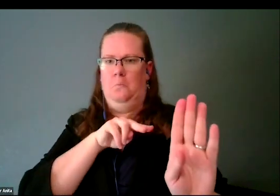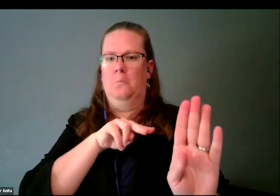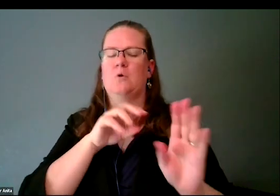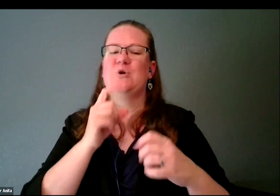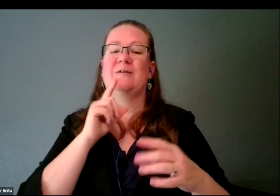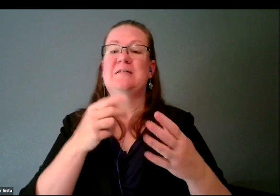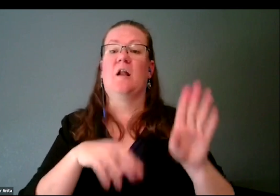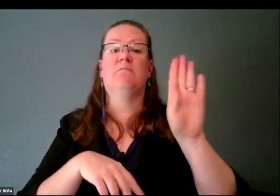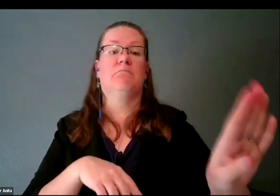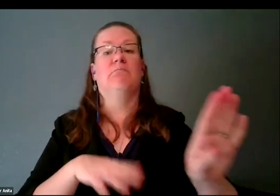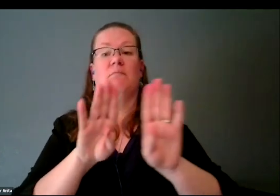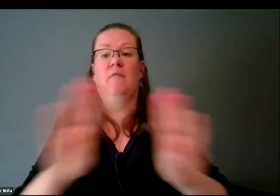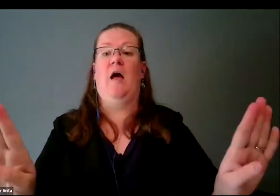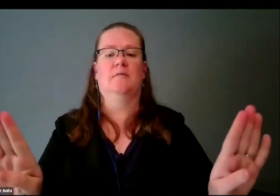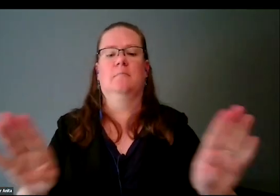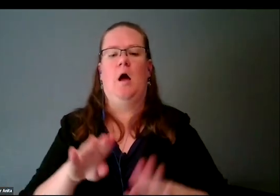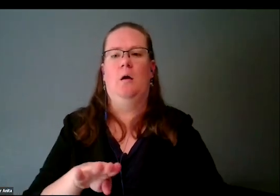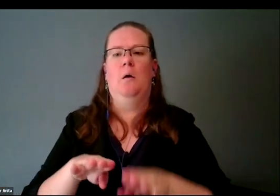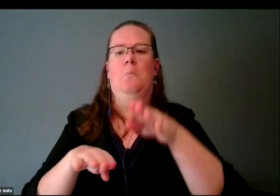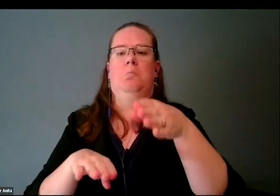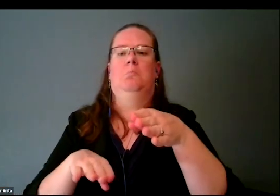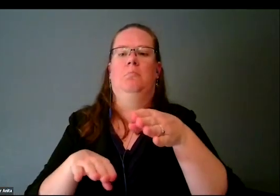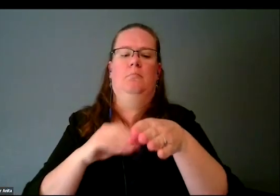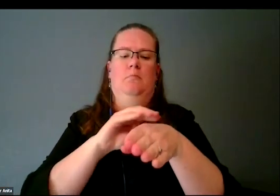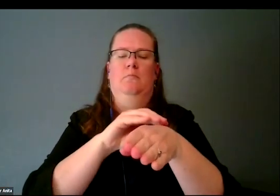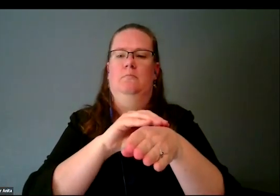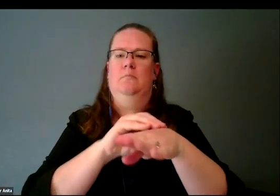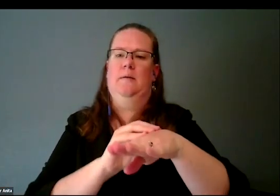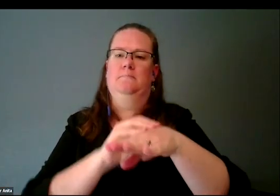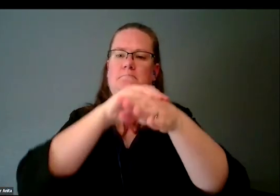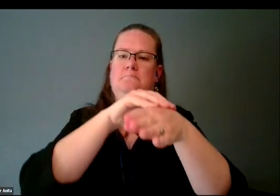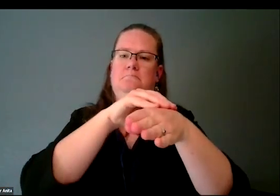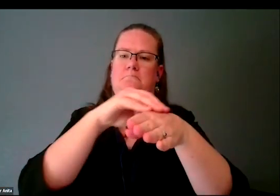I mounted it on a wedge so that the reader is drawn